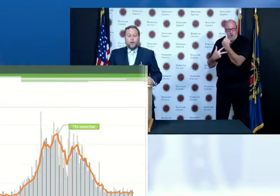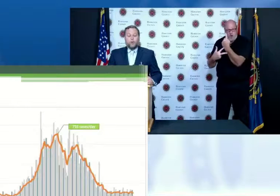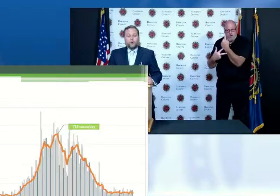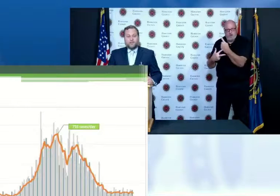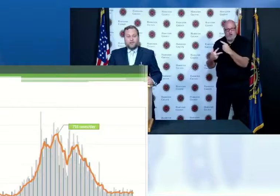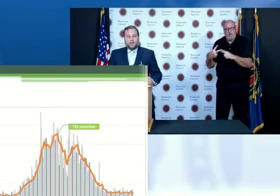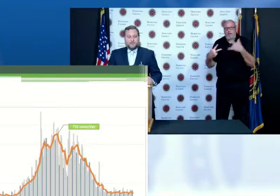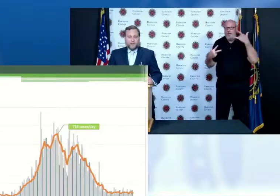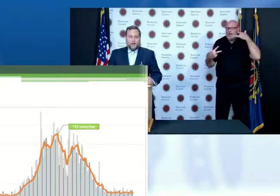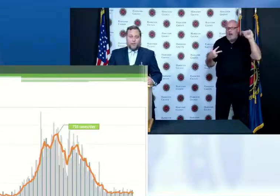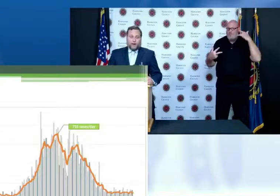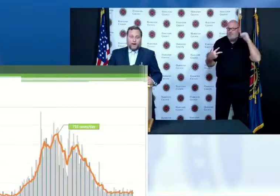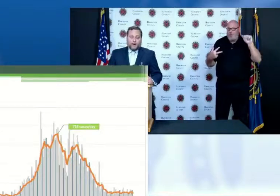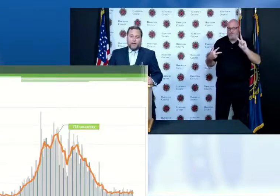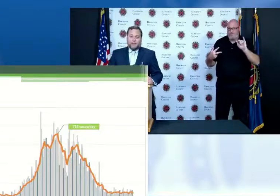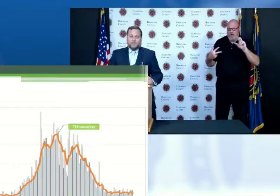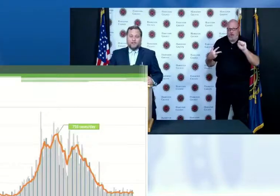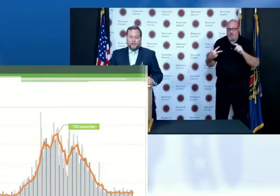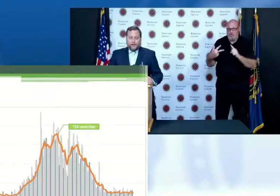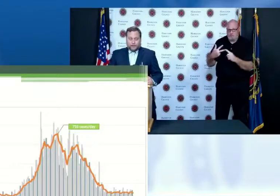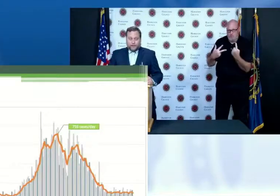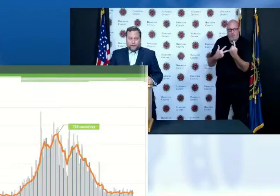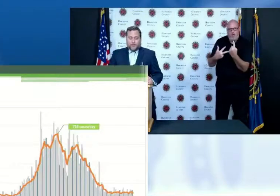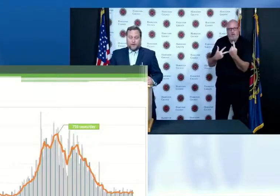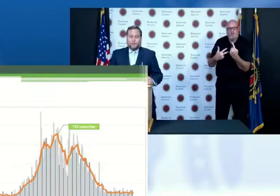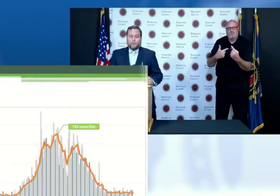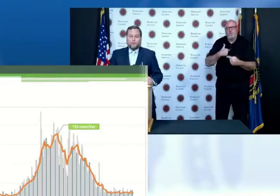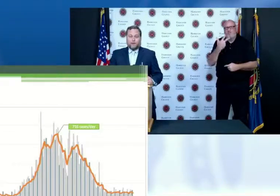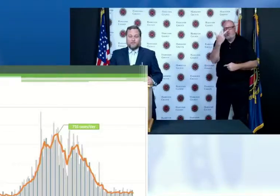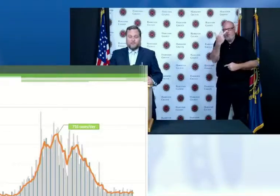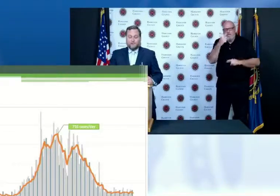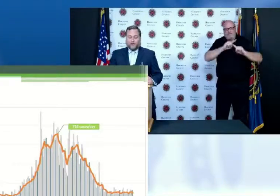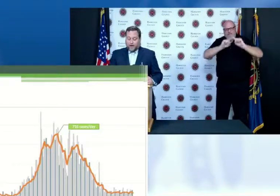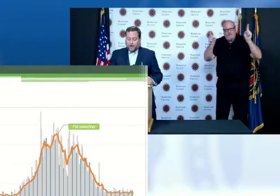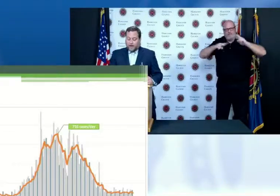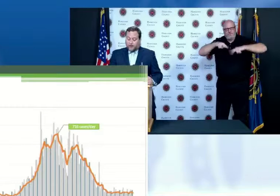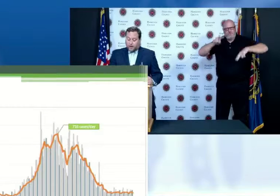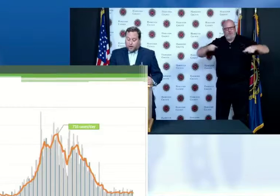we are seeing these statewide and the likelihood that there are more variants is very high